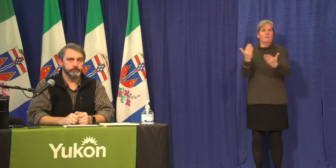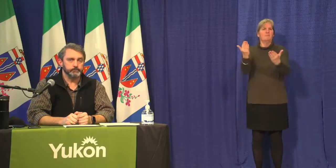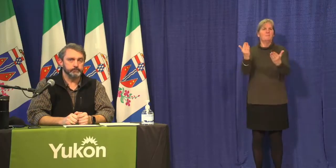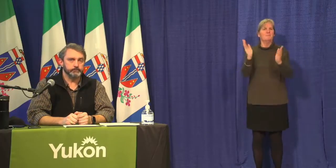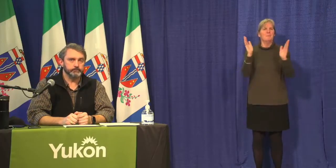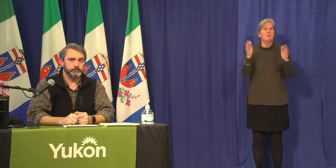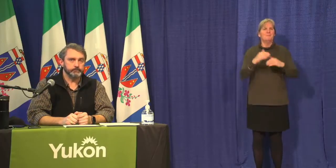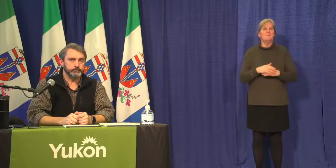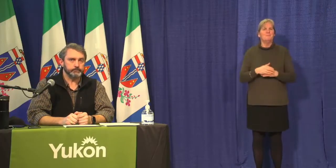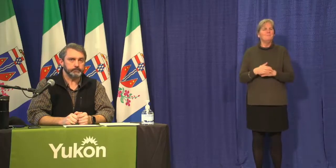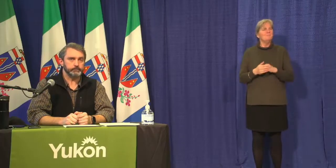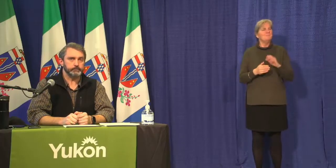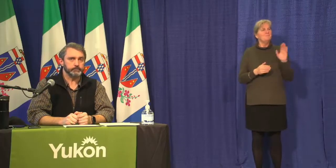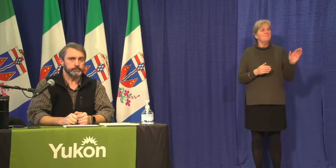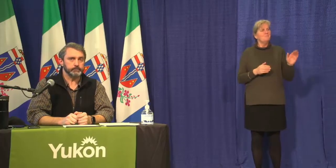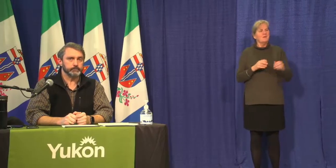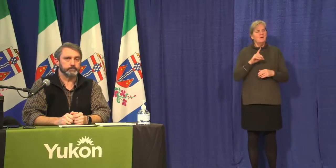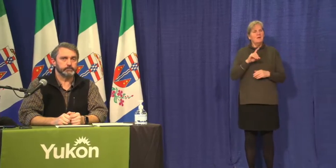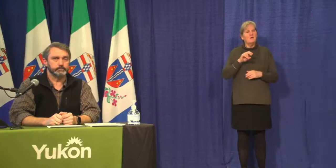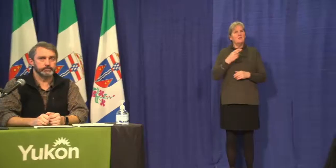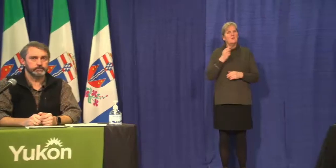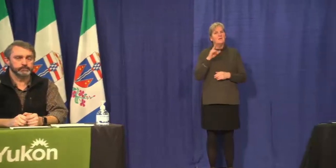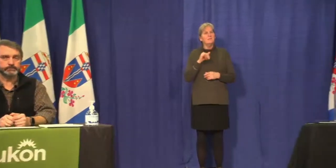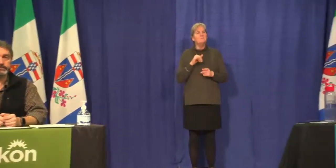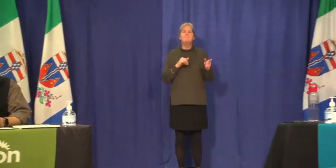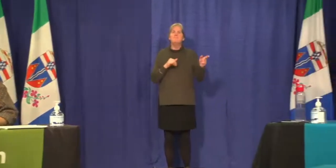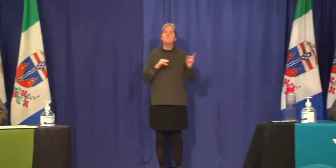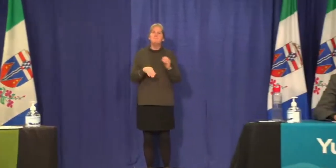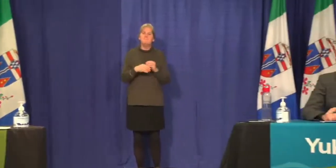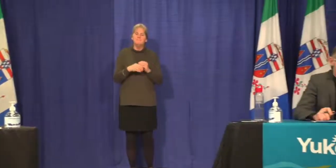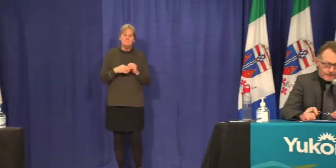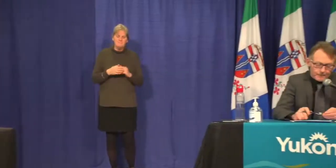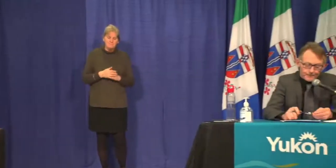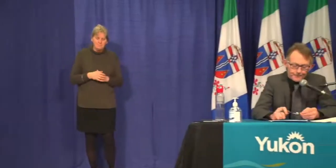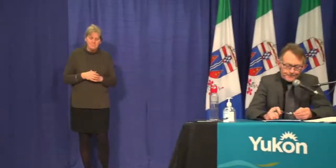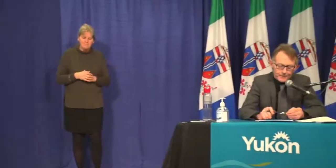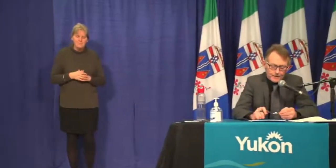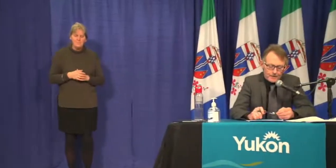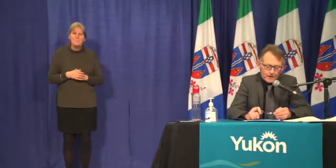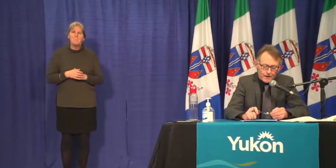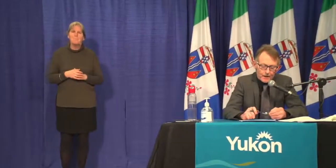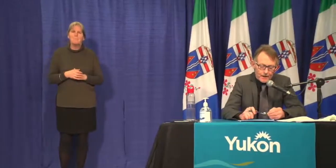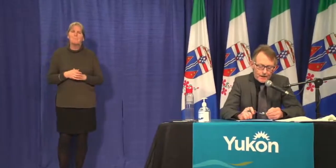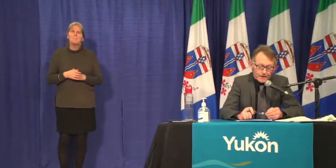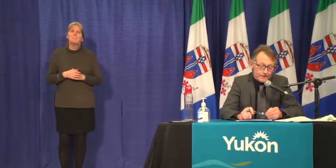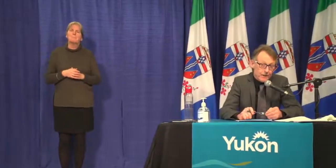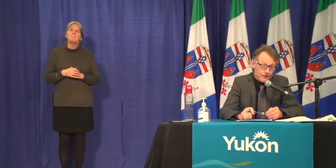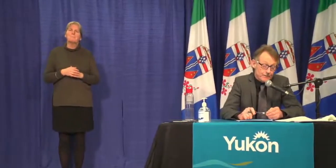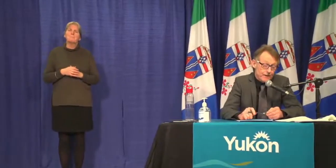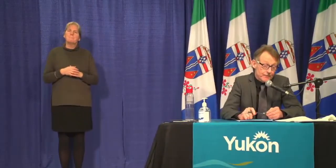Pat: Dr Hanley? I will just add, again, I